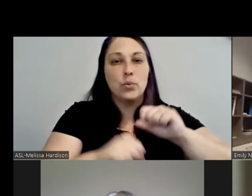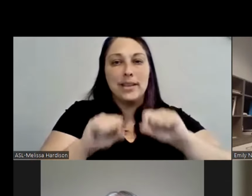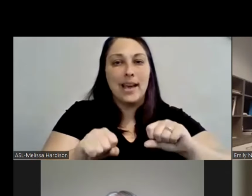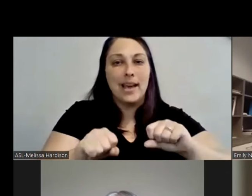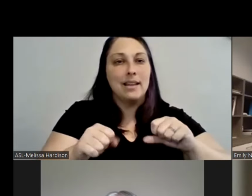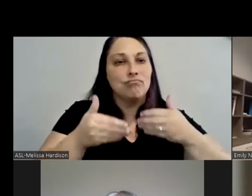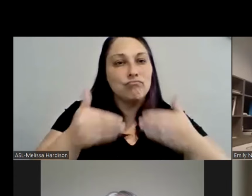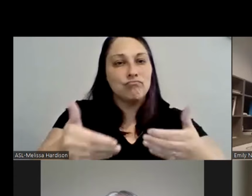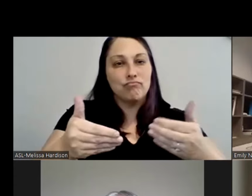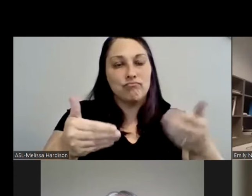You cannot.